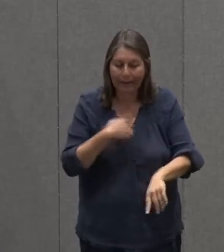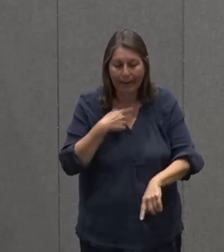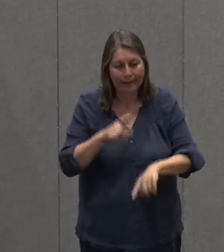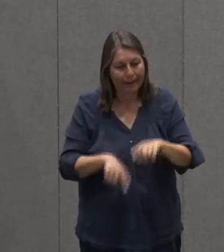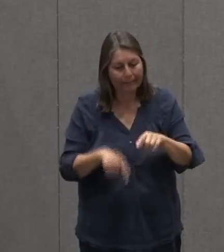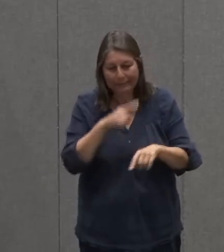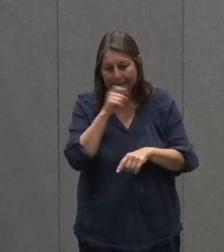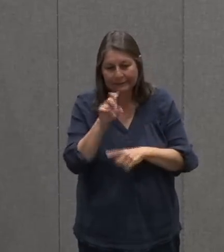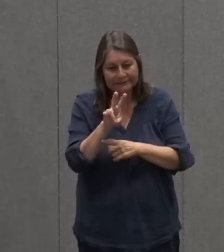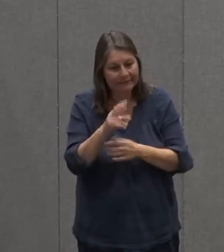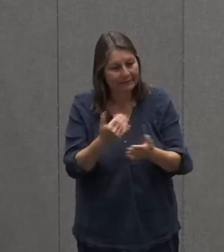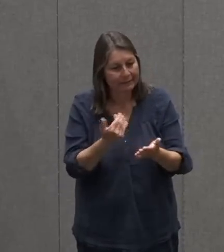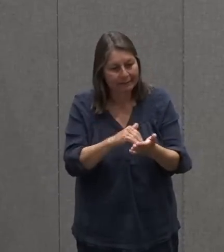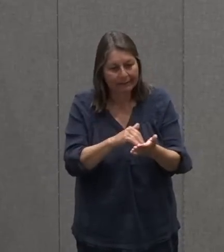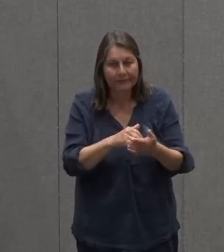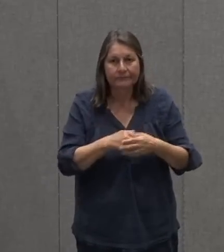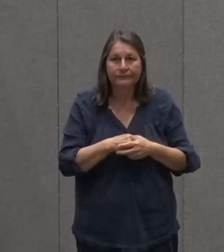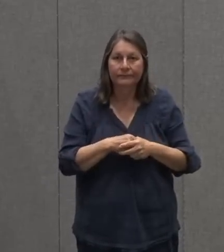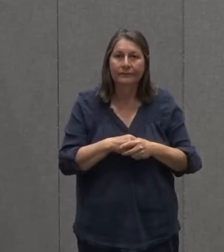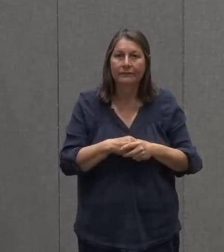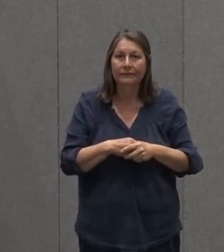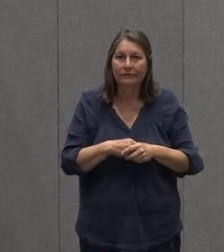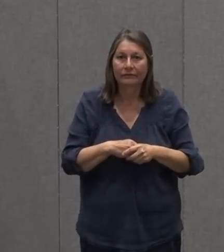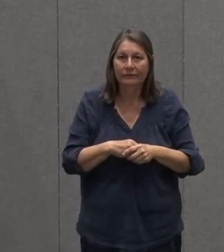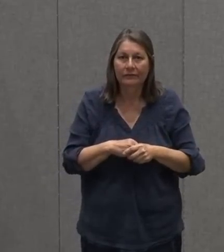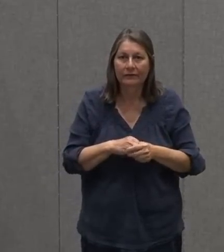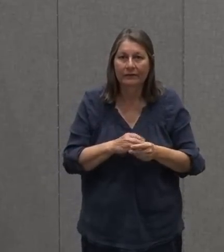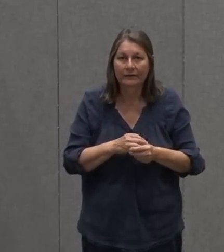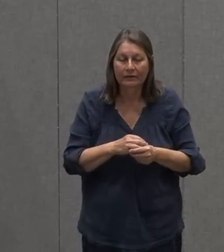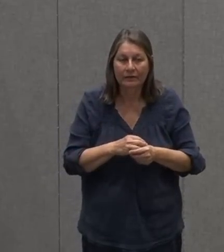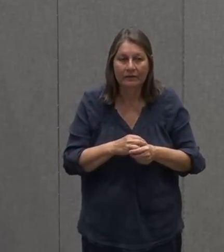Hold on, could I put a two